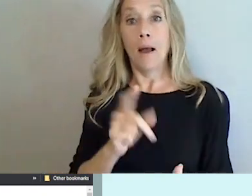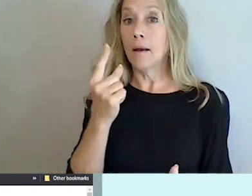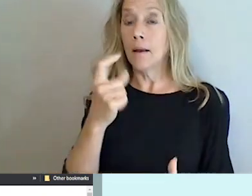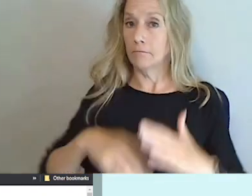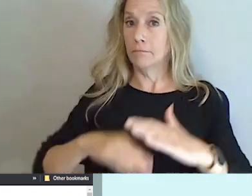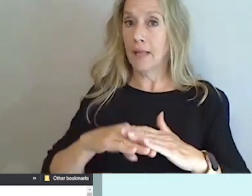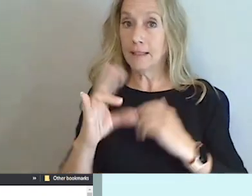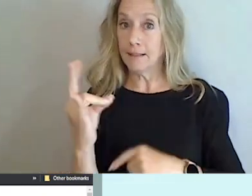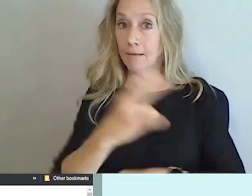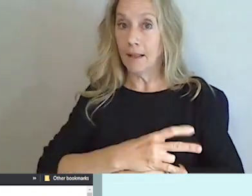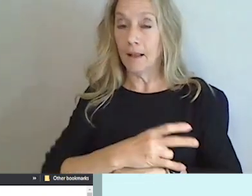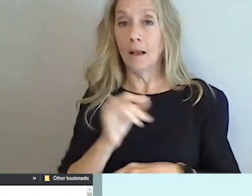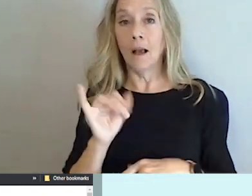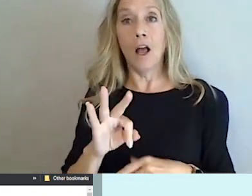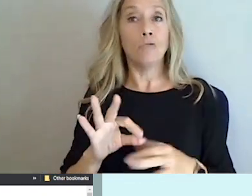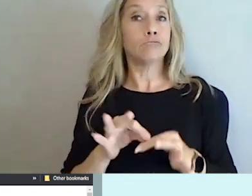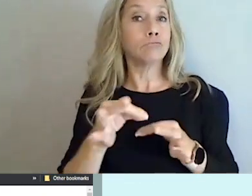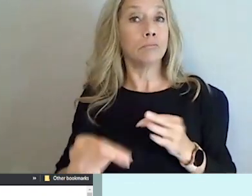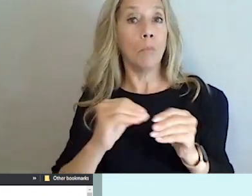After 7 days, you will need to start over.